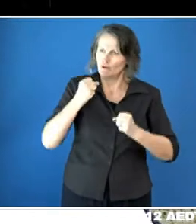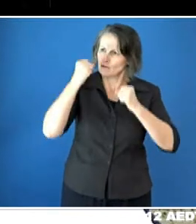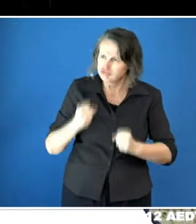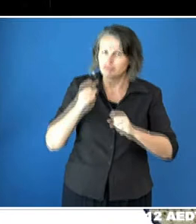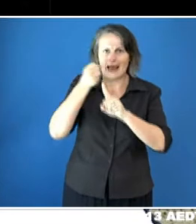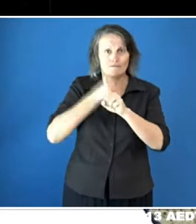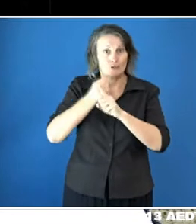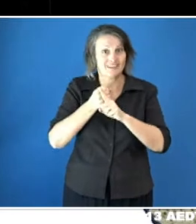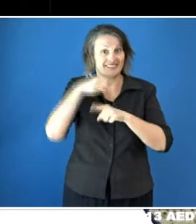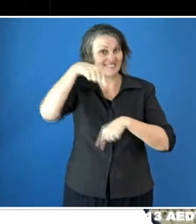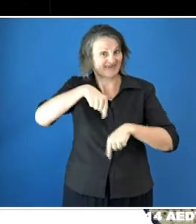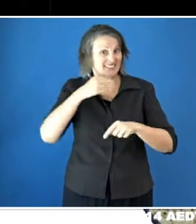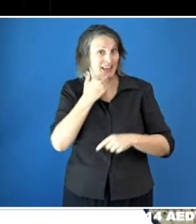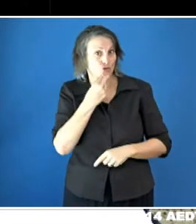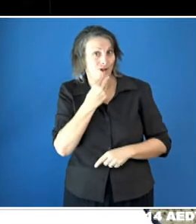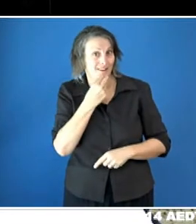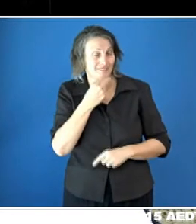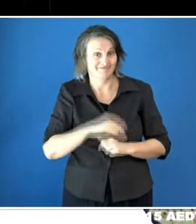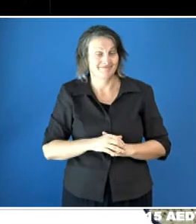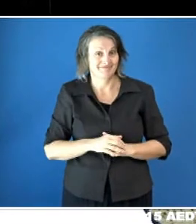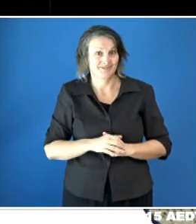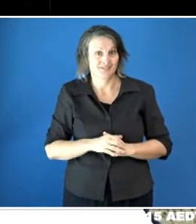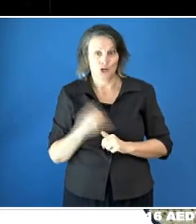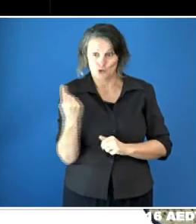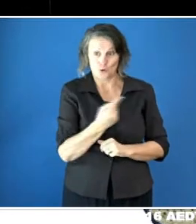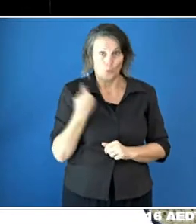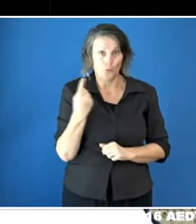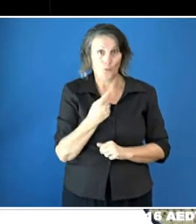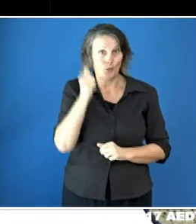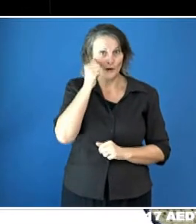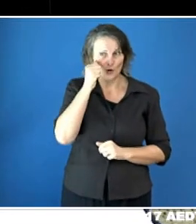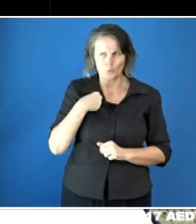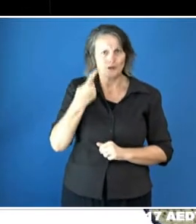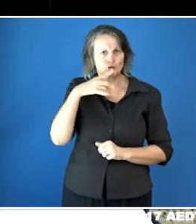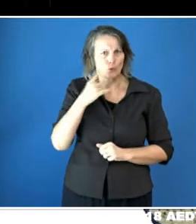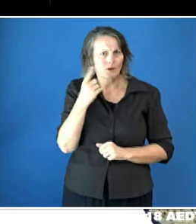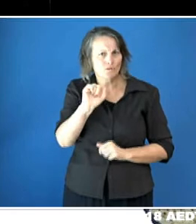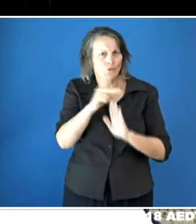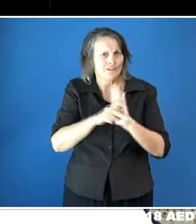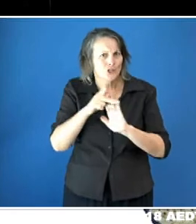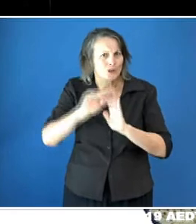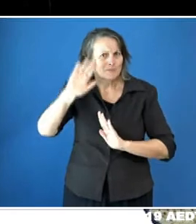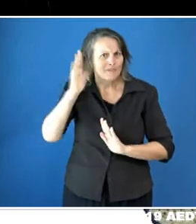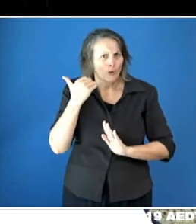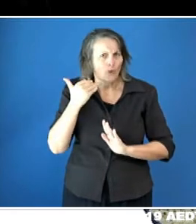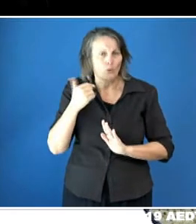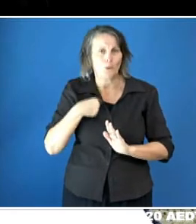Australia. MS CRAWFORD: Yeah. MS EASTMAN: And the Royal Commission has seen, I think, one of your videos when we looked at the Convention on the Rights of Persons with